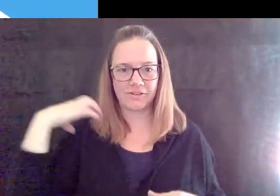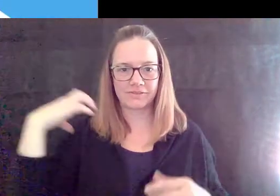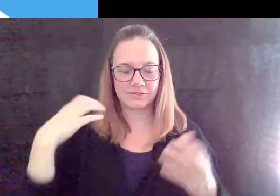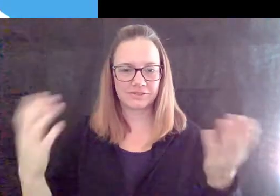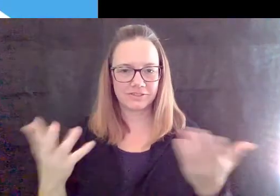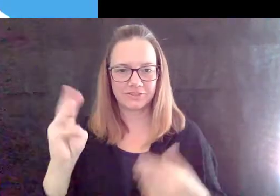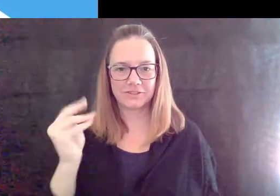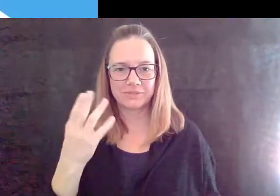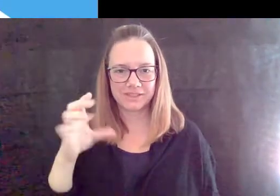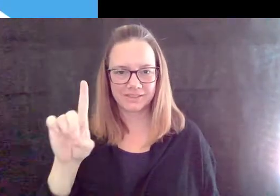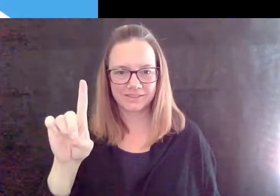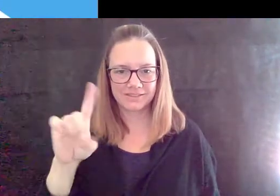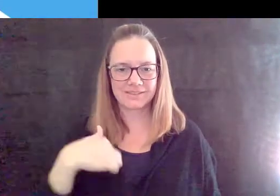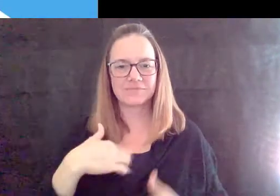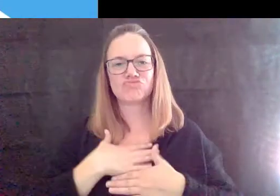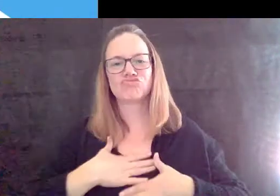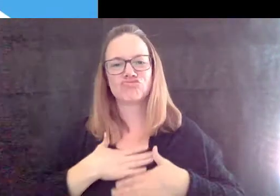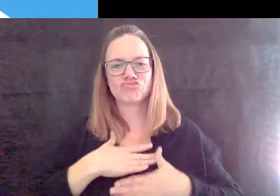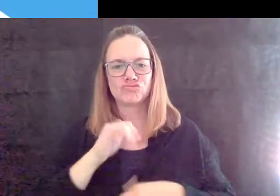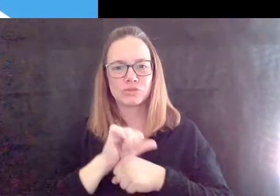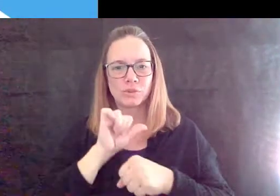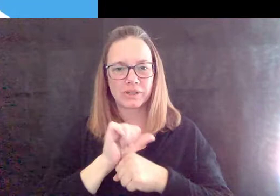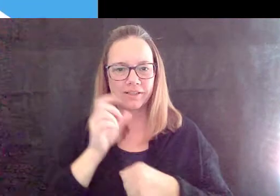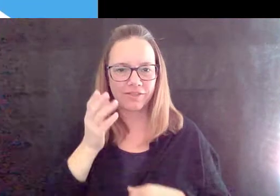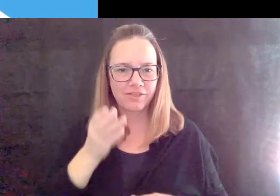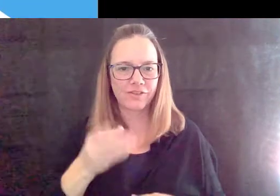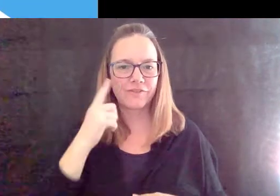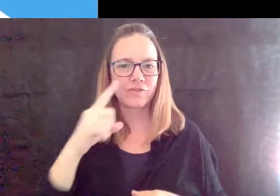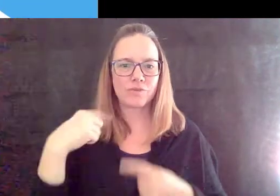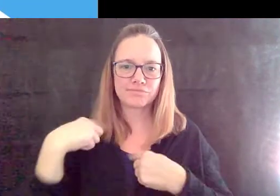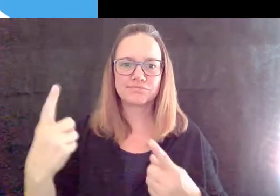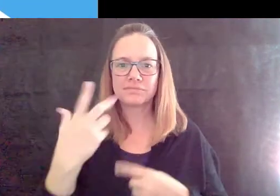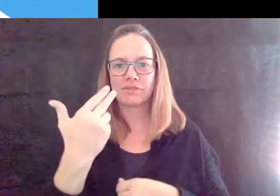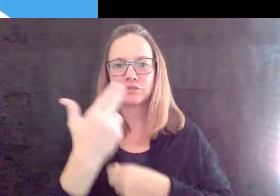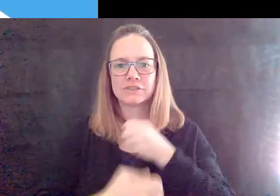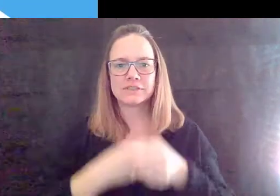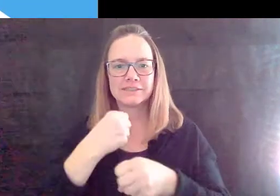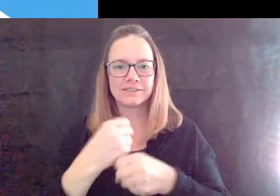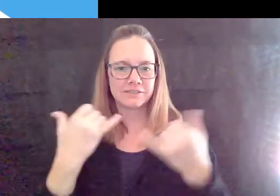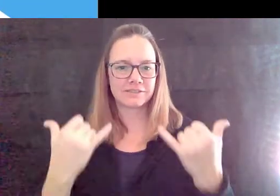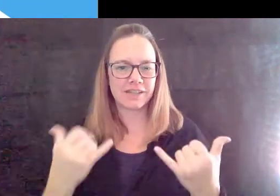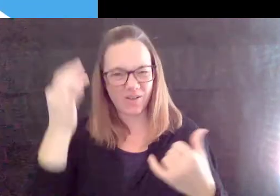I've had the pleasure of working at the Mental Health Center of Denver for almost 13 years now.